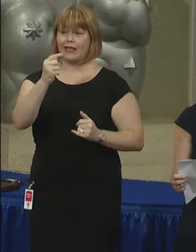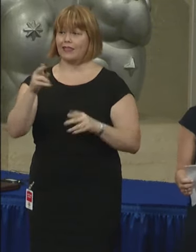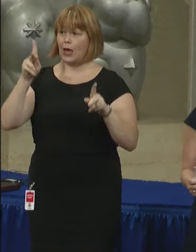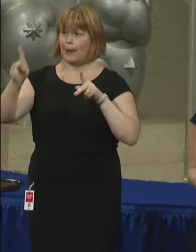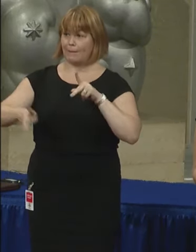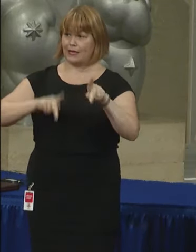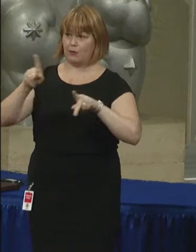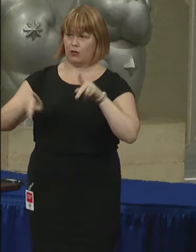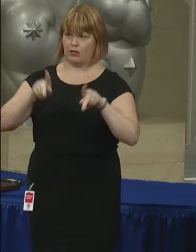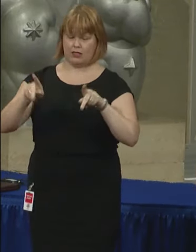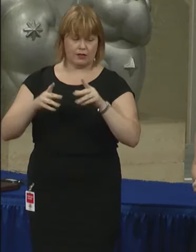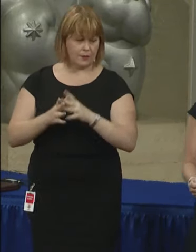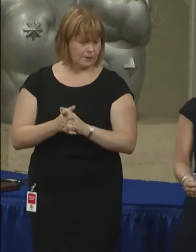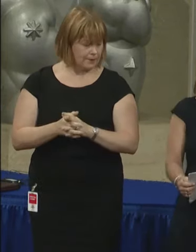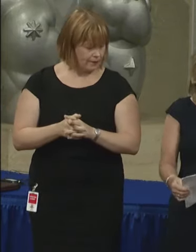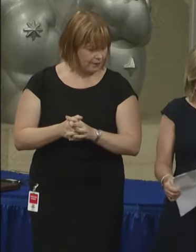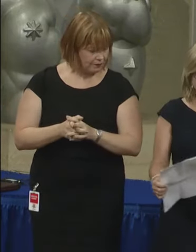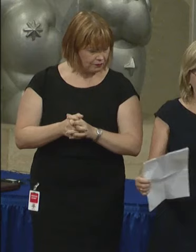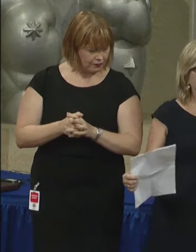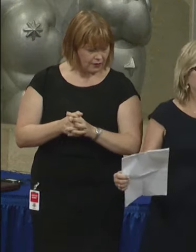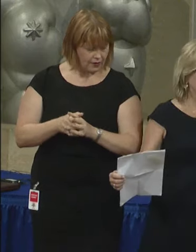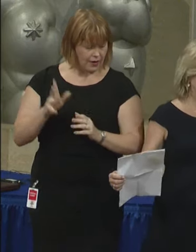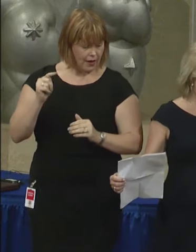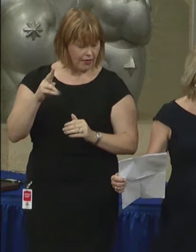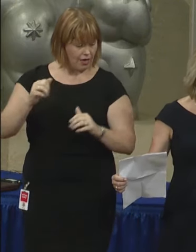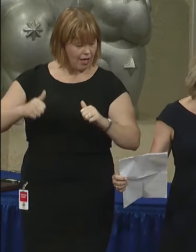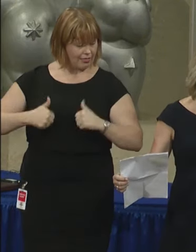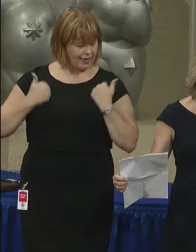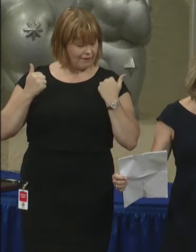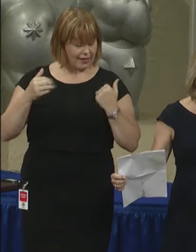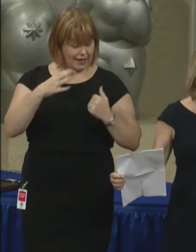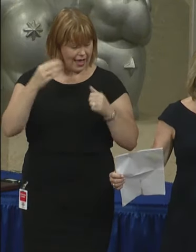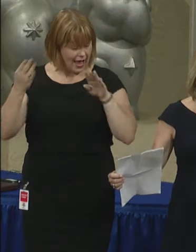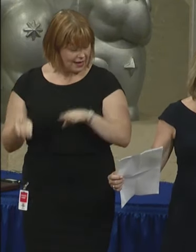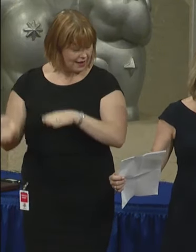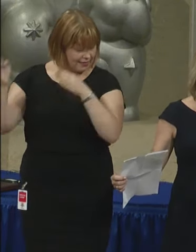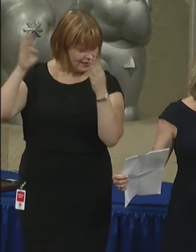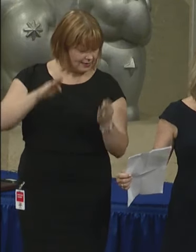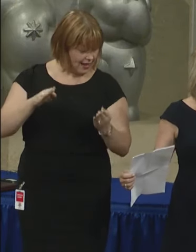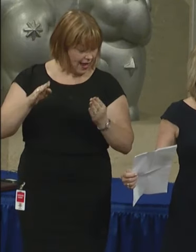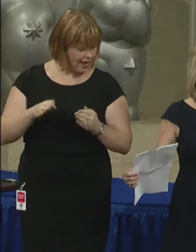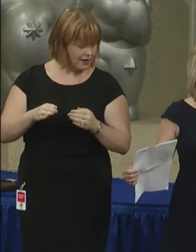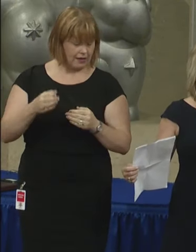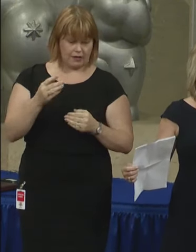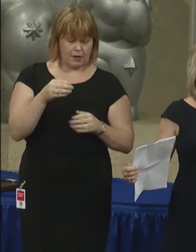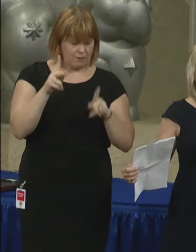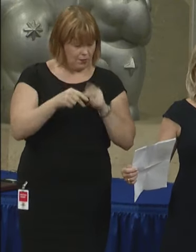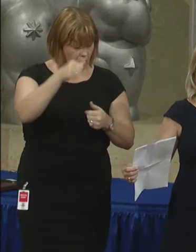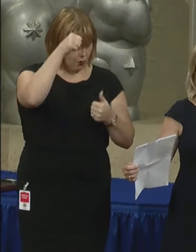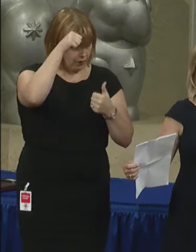THE LIVING AND THE DEAD, THE REMEMBERED AND THE FORGOTTEN,